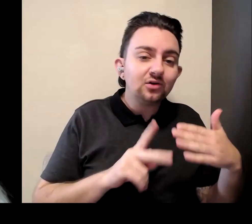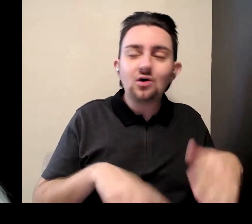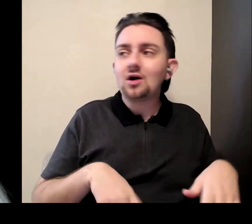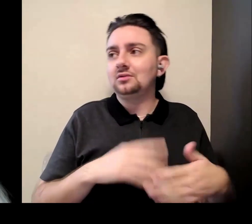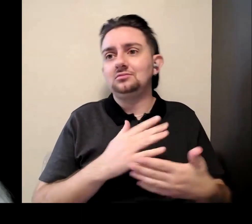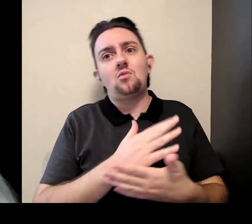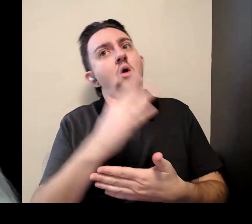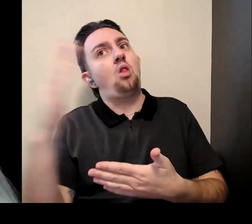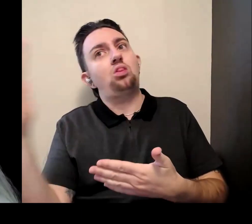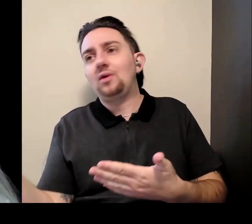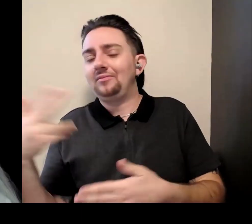So those are my recommendations.